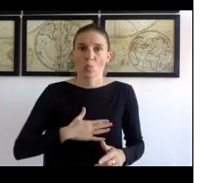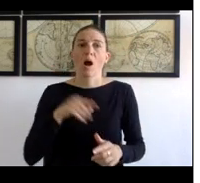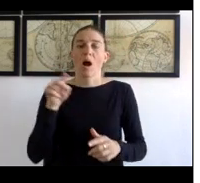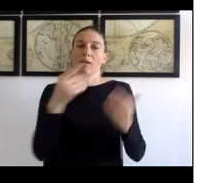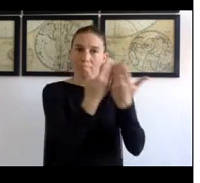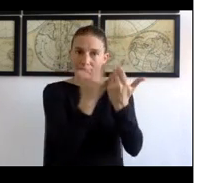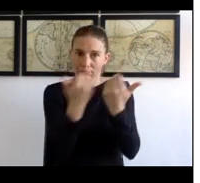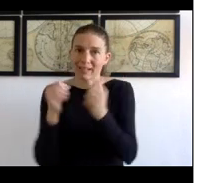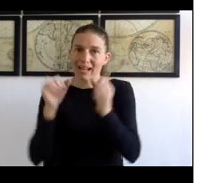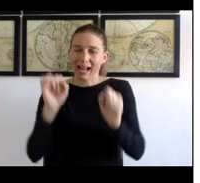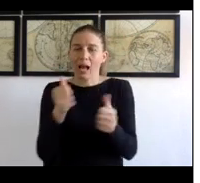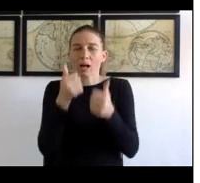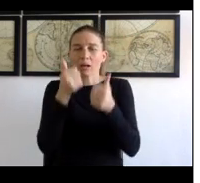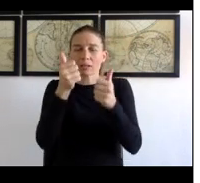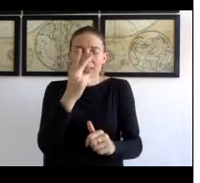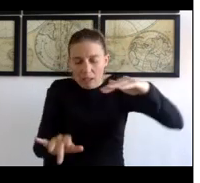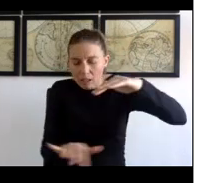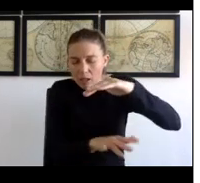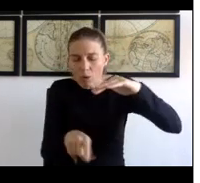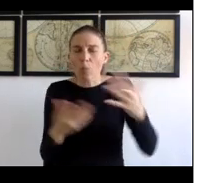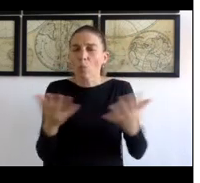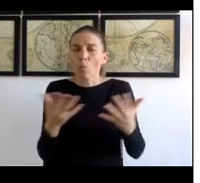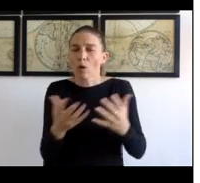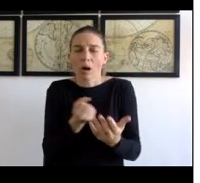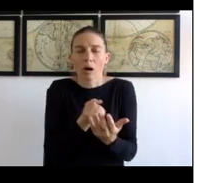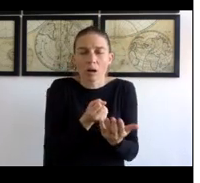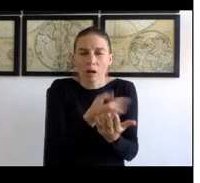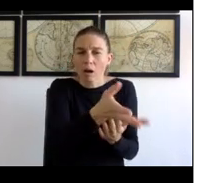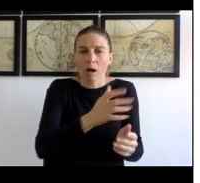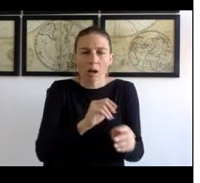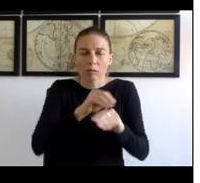the barriers persons with disabilities are facing in the labour market,